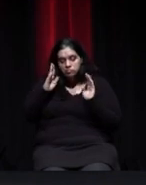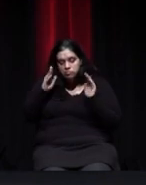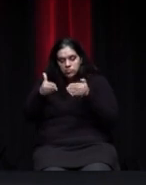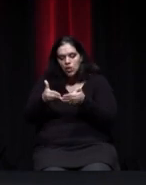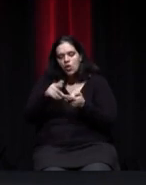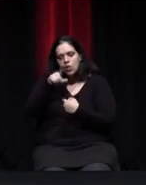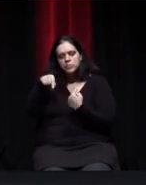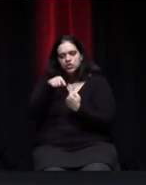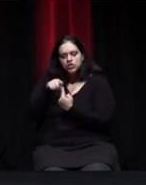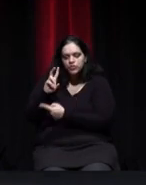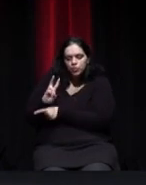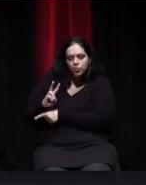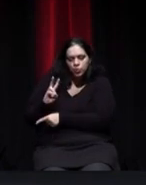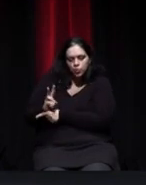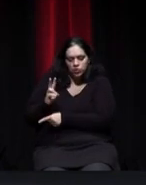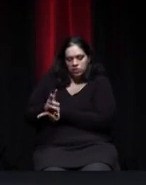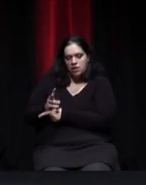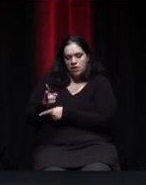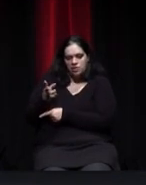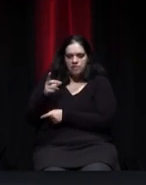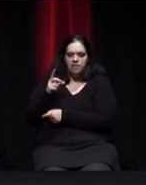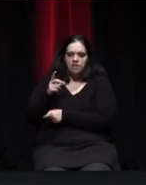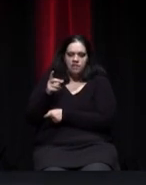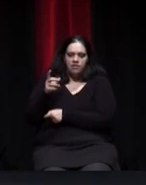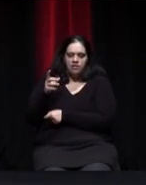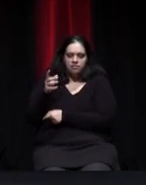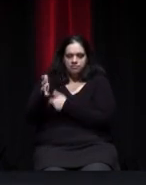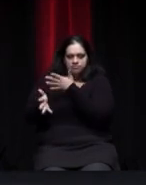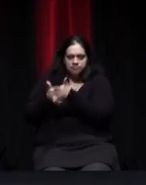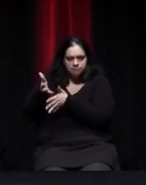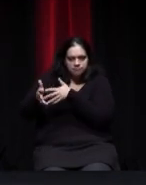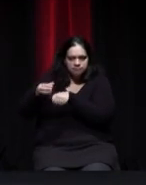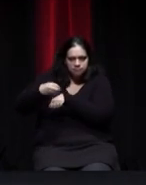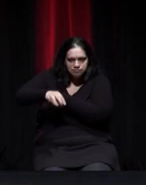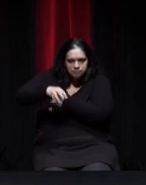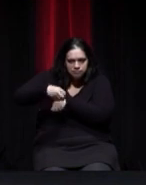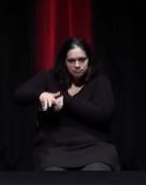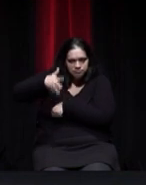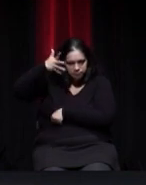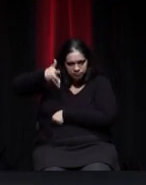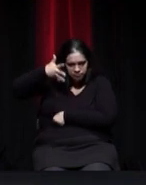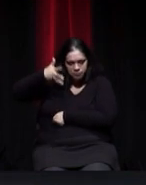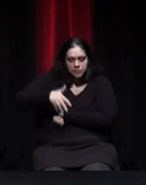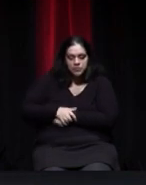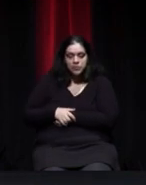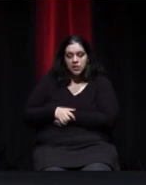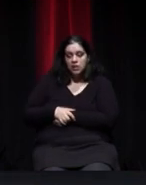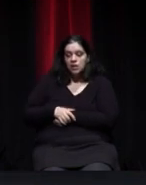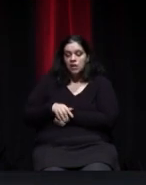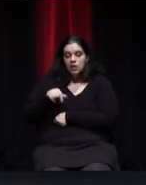of taking care for this to go on happening. This isn't a program, isn't a guideline,